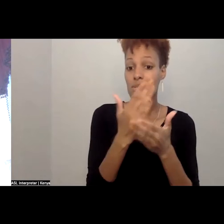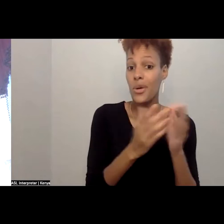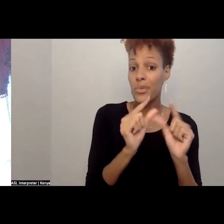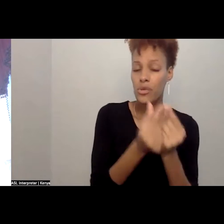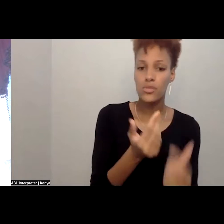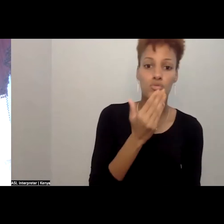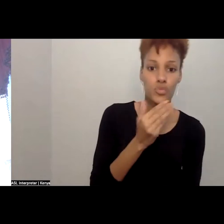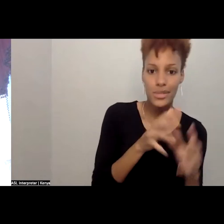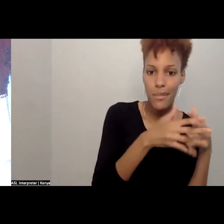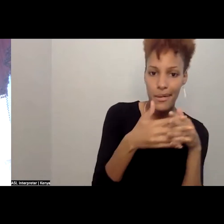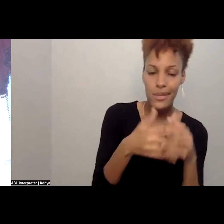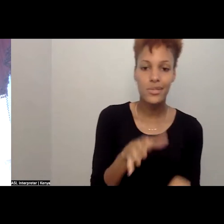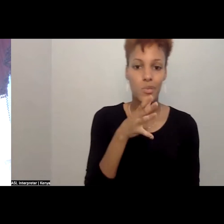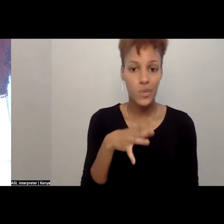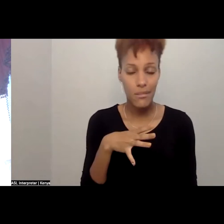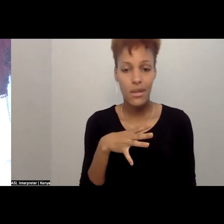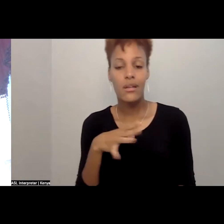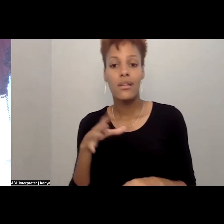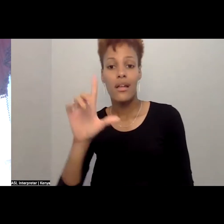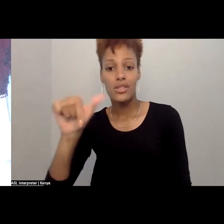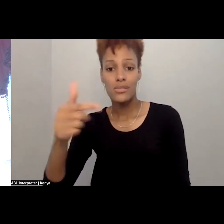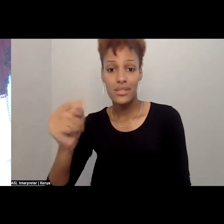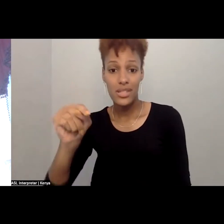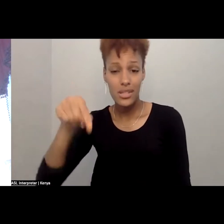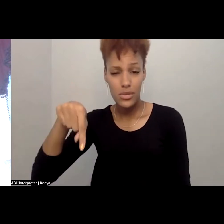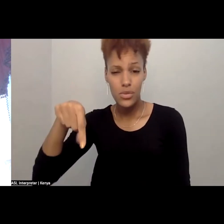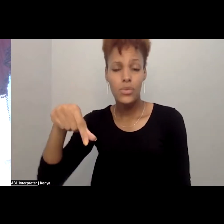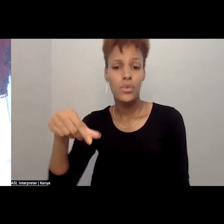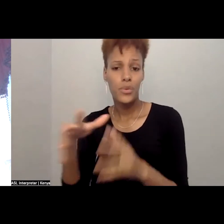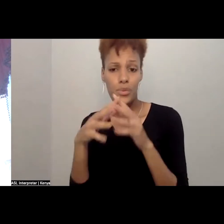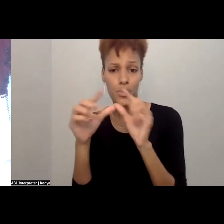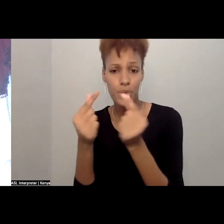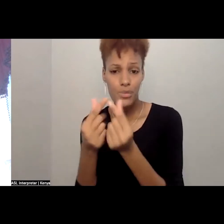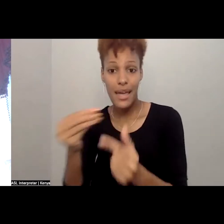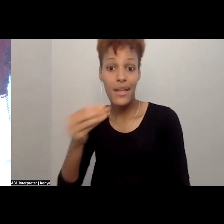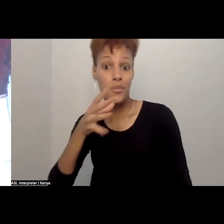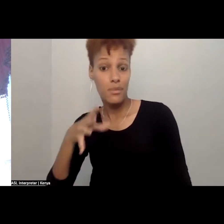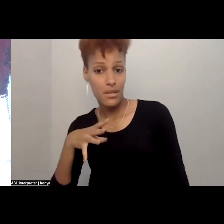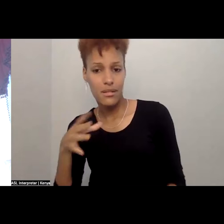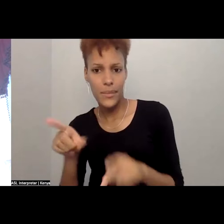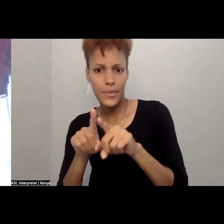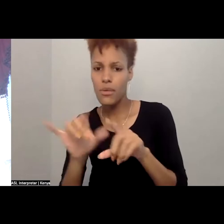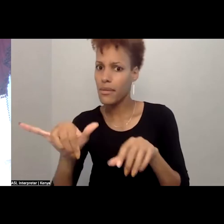LGBT groups, African Americans those groups that have really pushed the boundaries are the groups